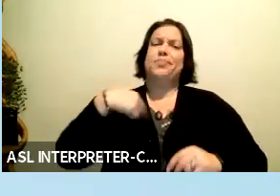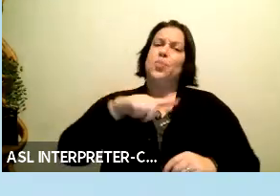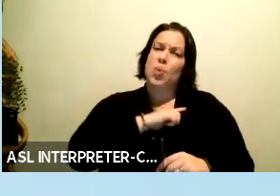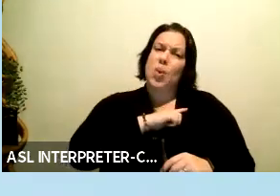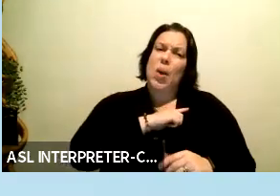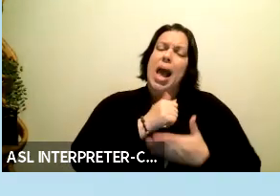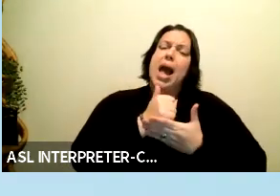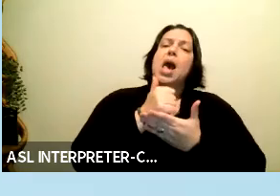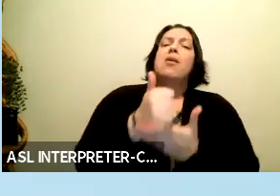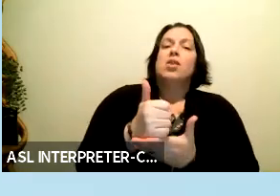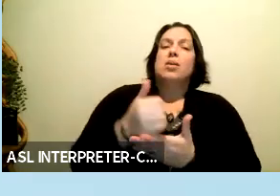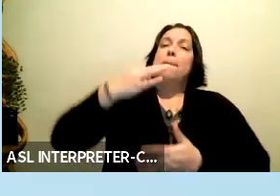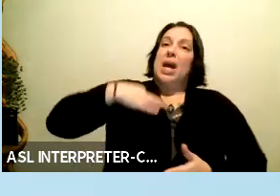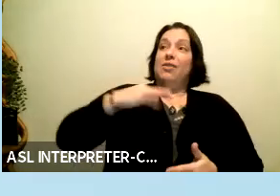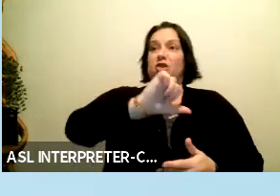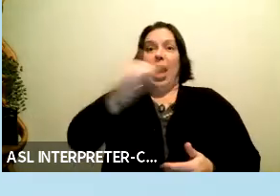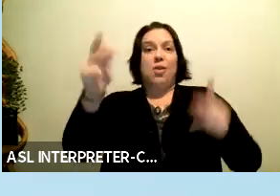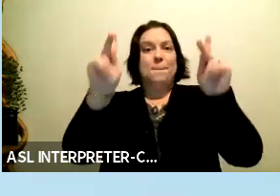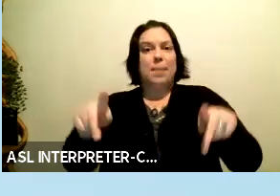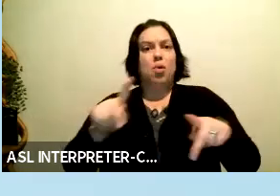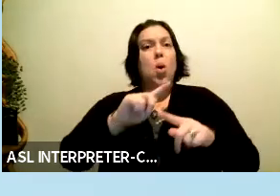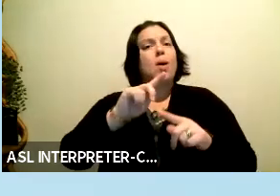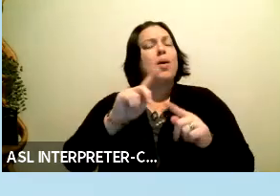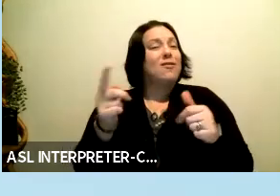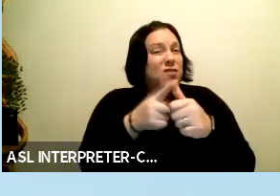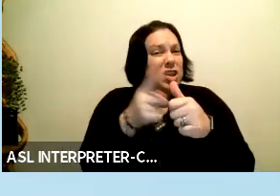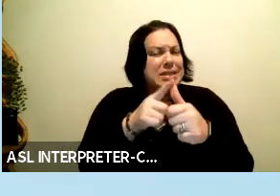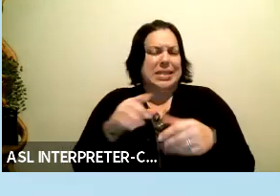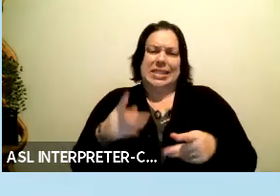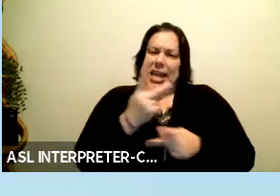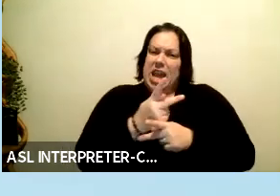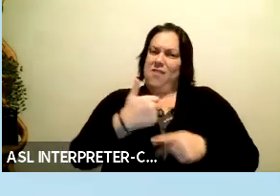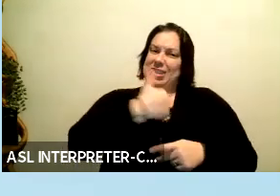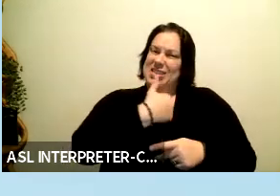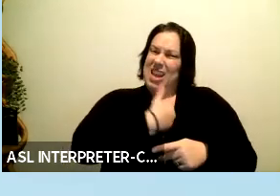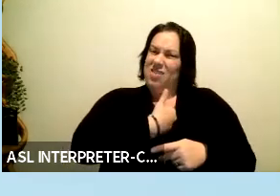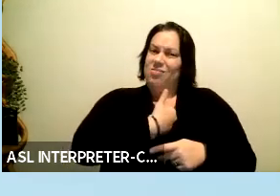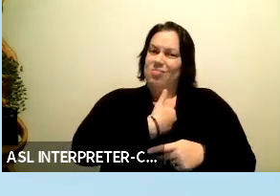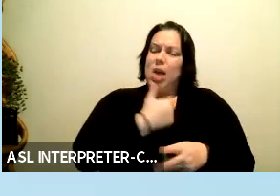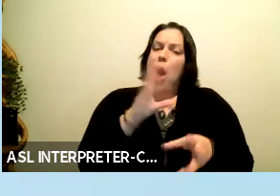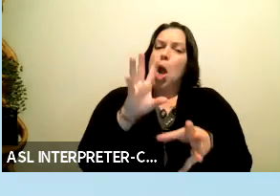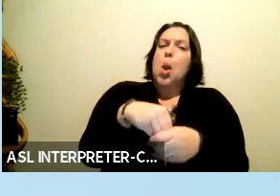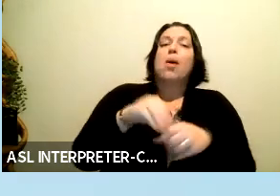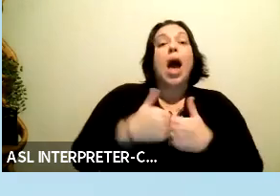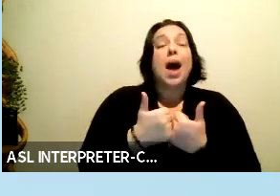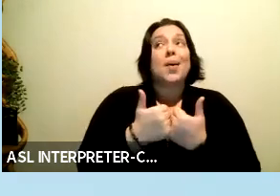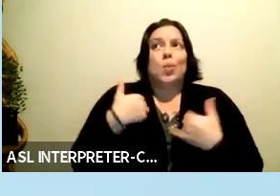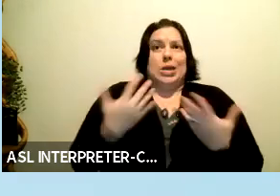when we are also taking care of ourselves And including that as how we do our jobs well. You